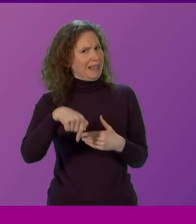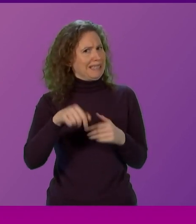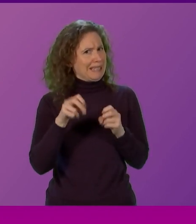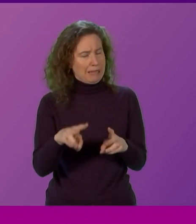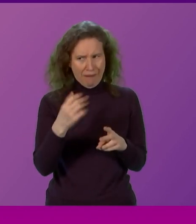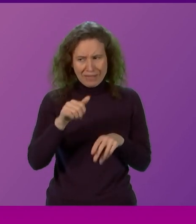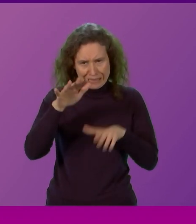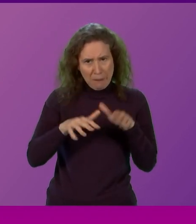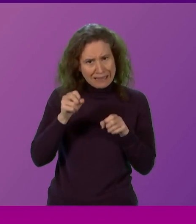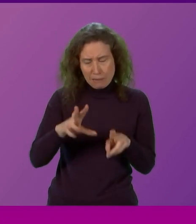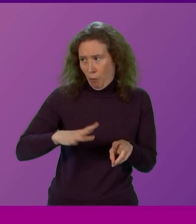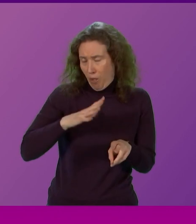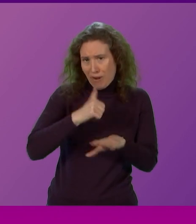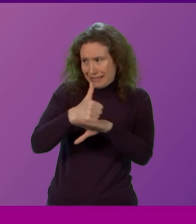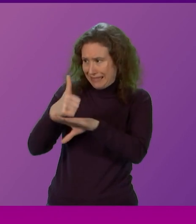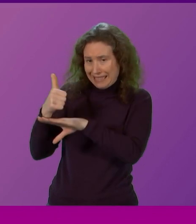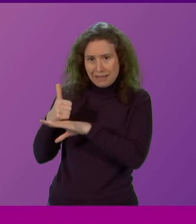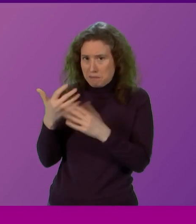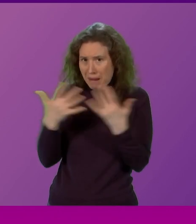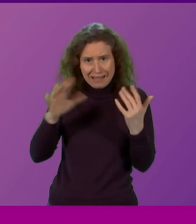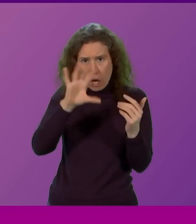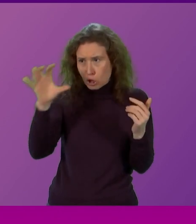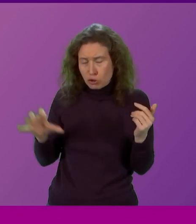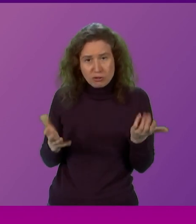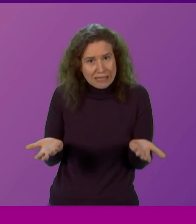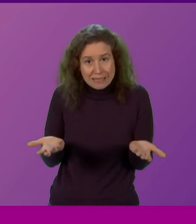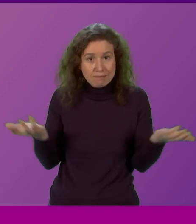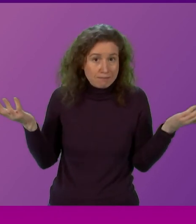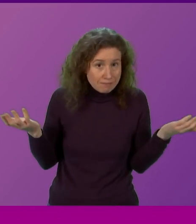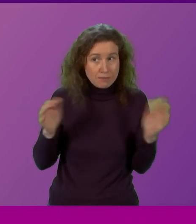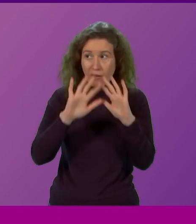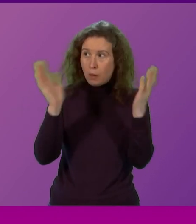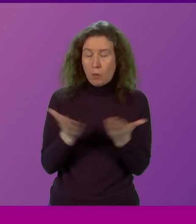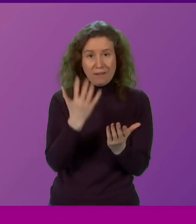Similar schemes are already operational in many countries and territories around the world.